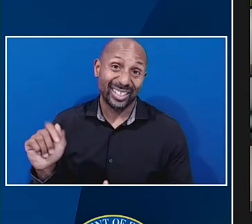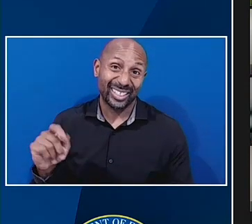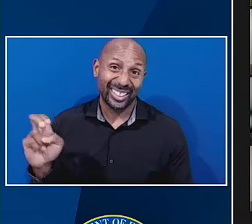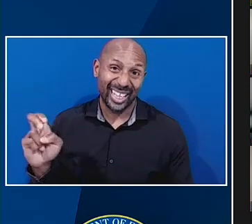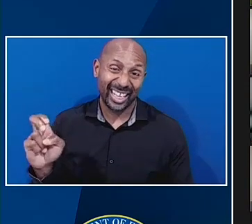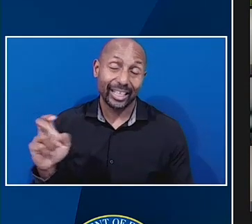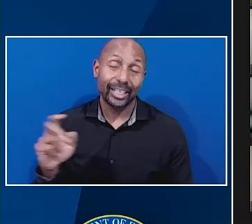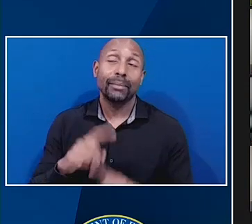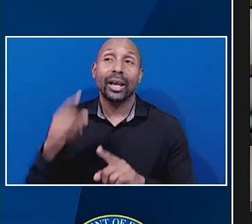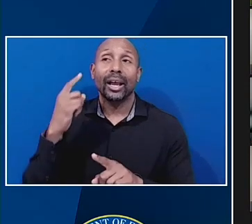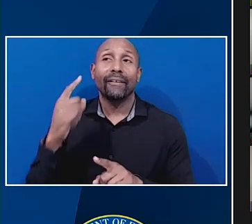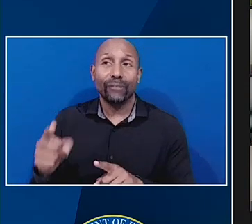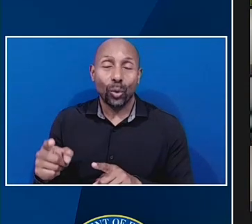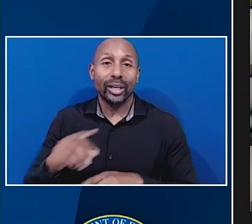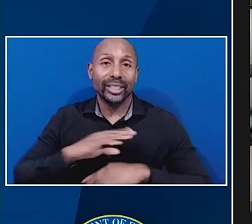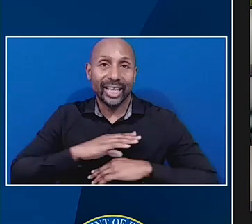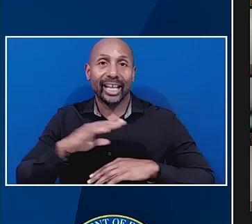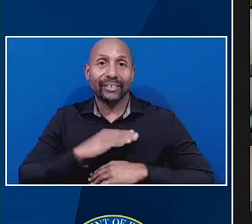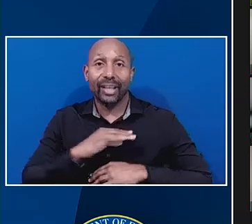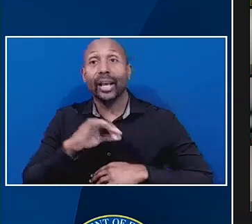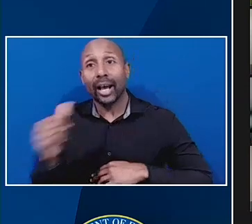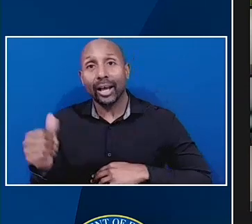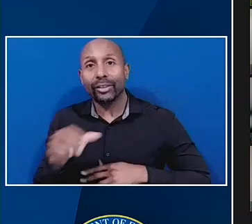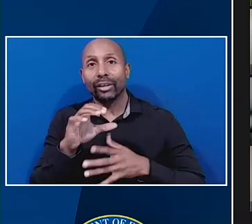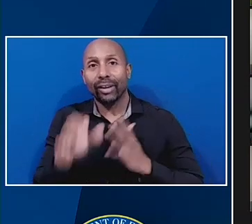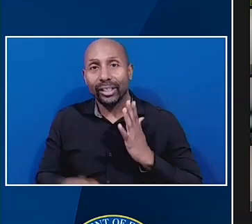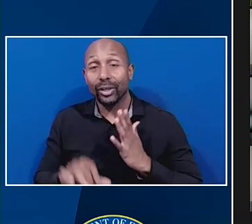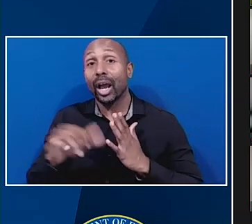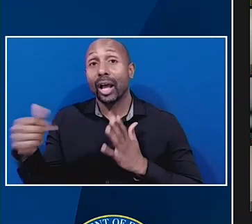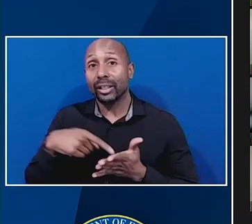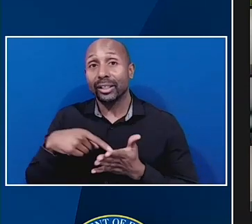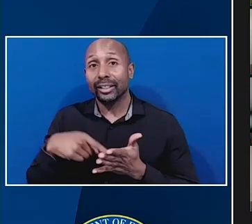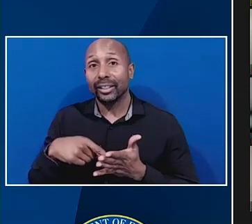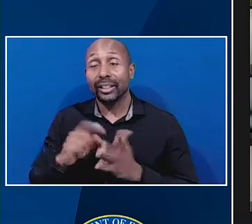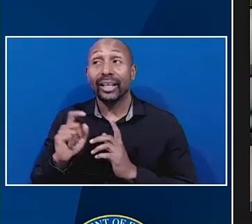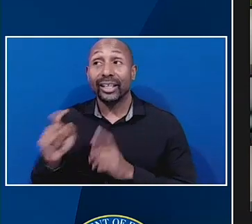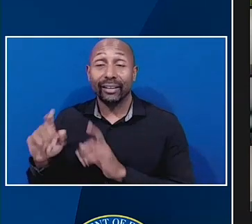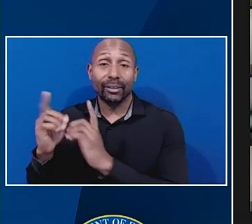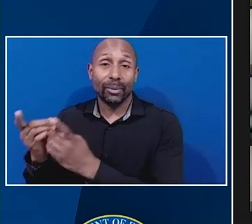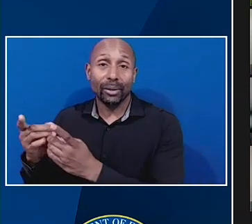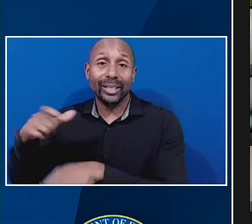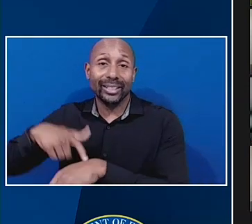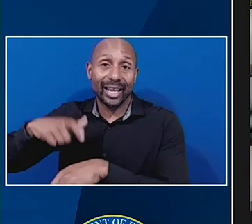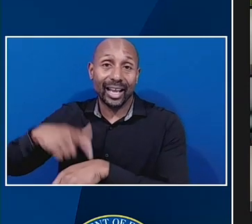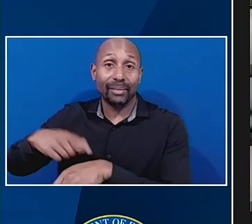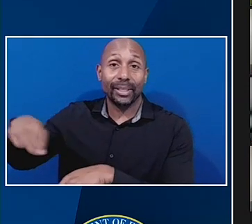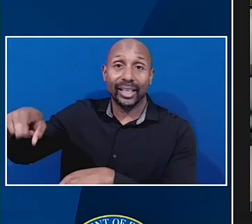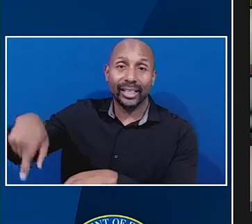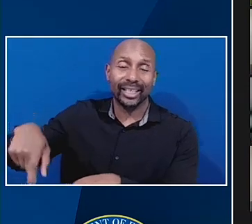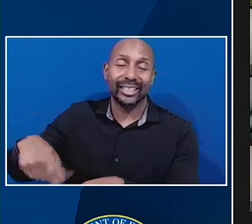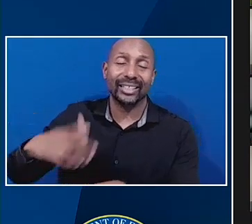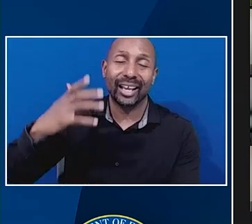other criteria and deadlines and give the Department time that they need, unfortunately, it is a necessity.